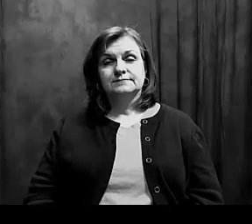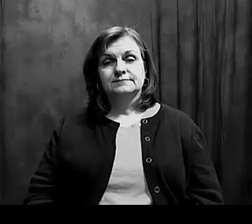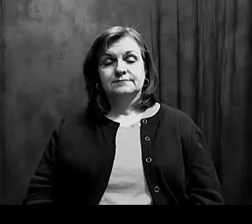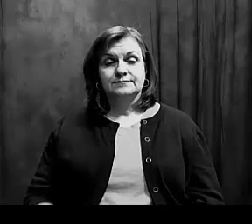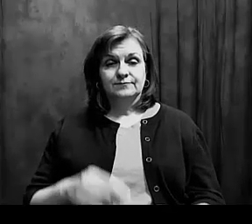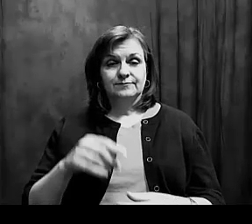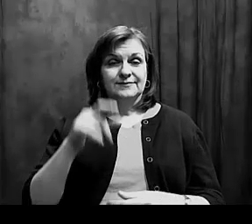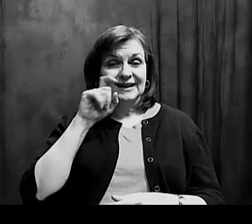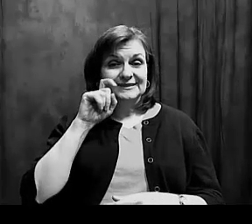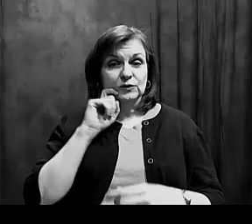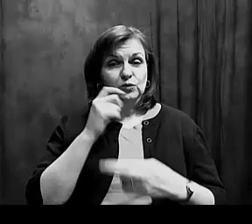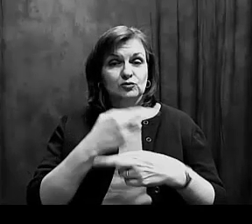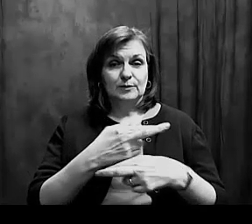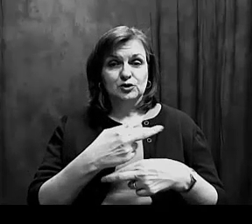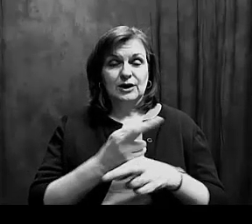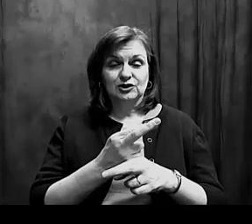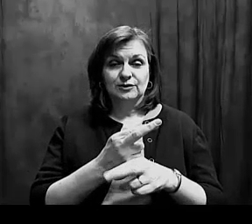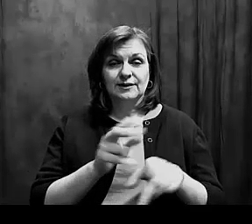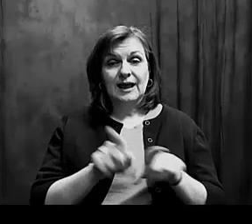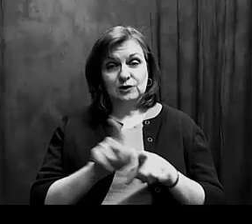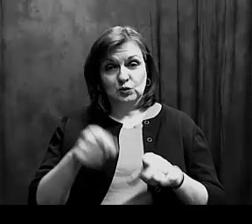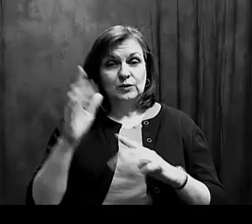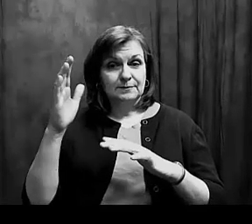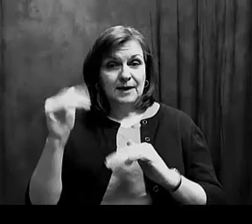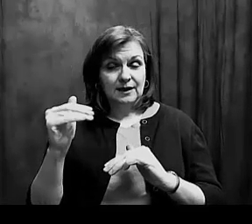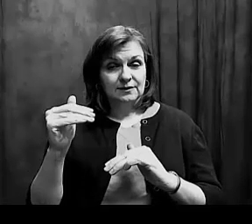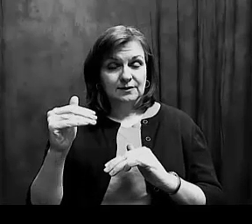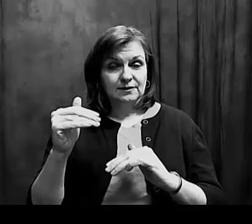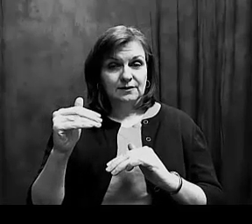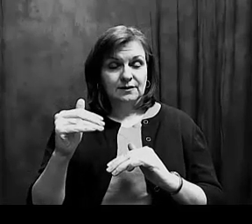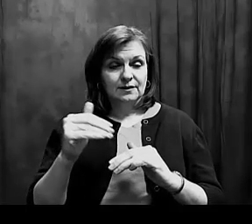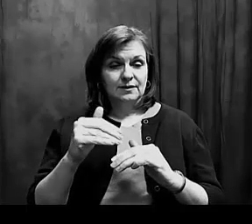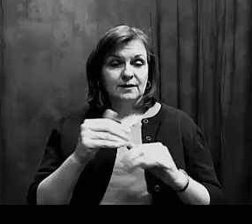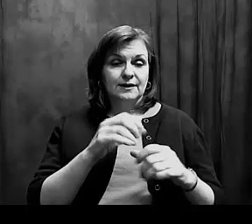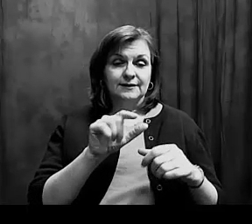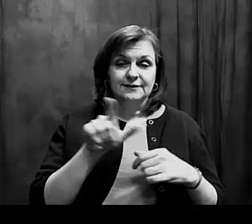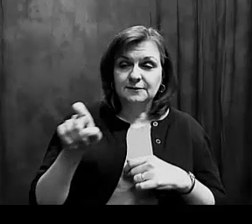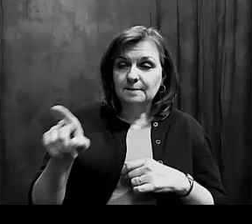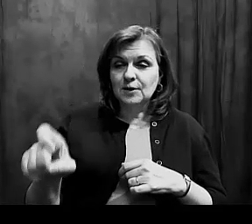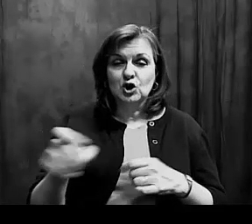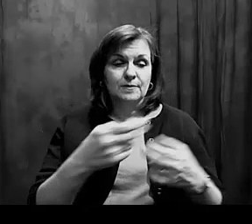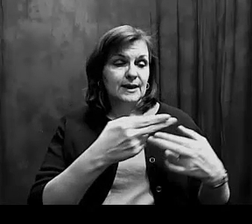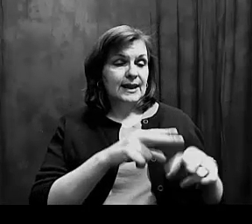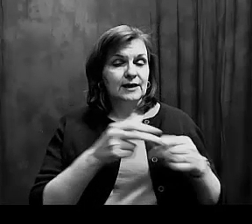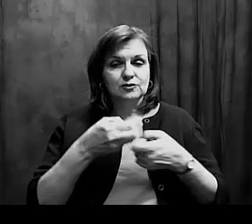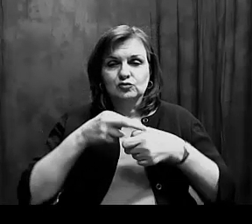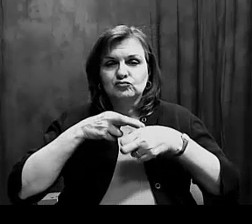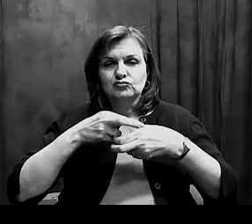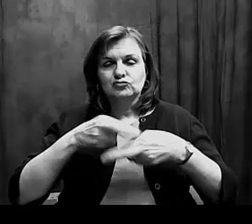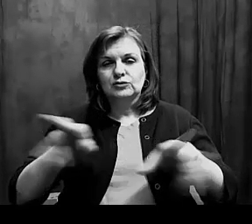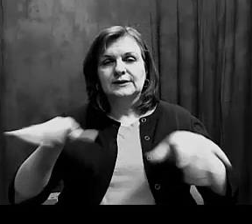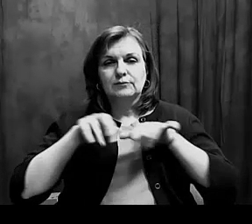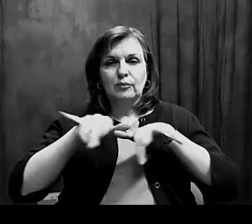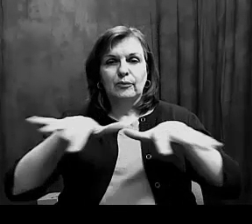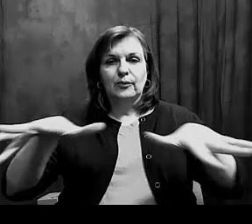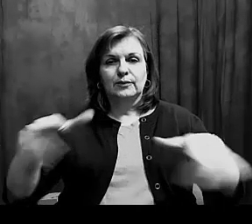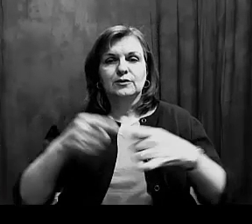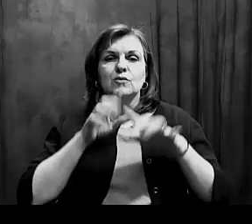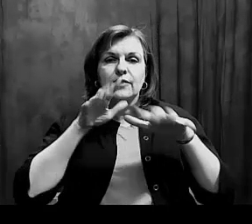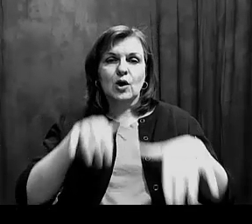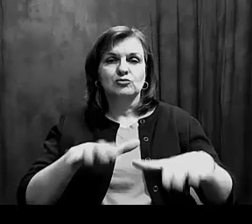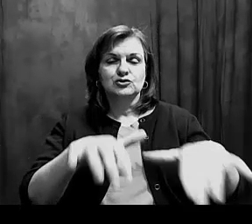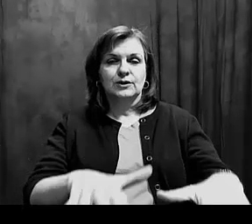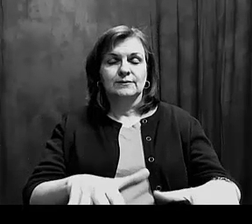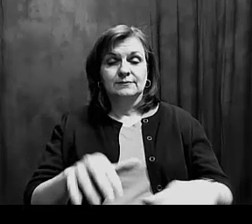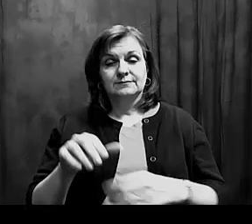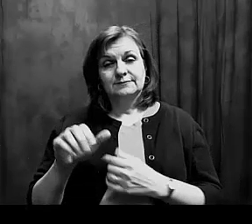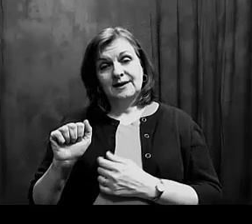so sexual reproduction is as you might expect simply releasing sperm and eggs into the ocean